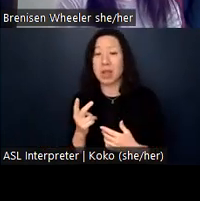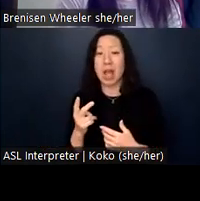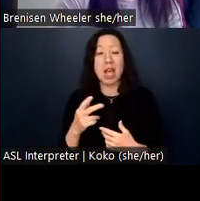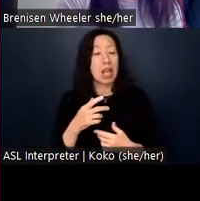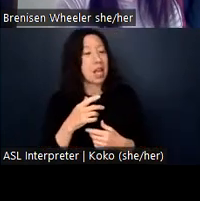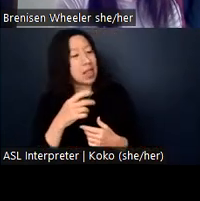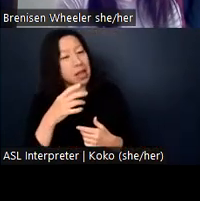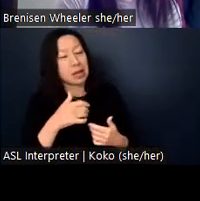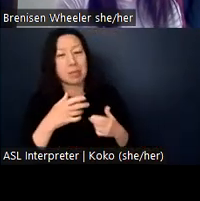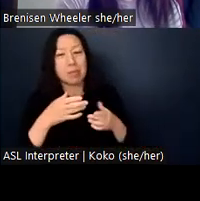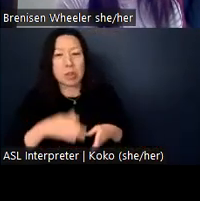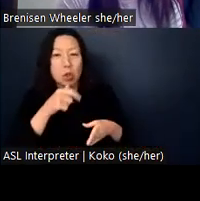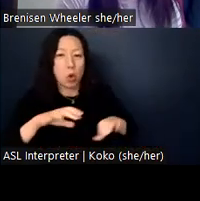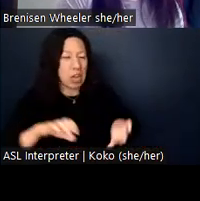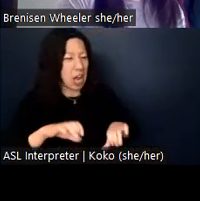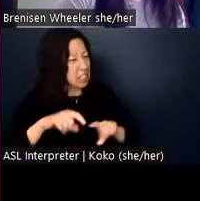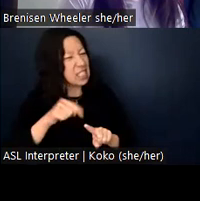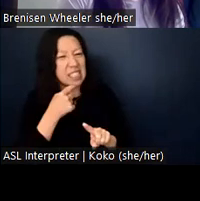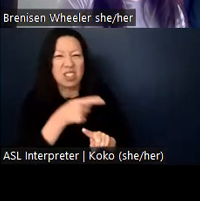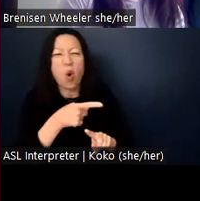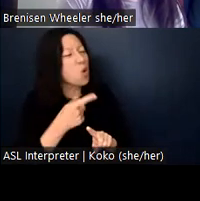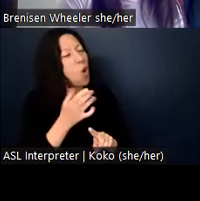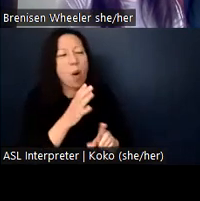12:25:54 Off, and just kind of being controlling about who they can and can't spend their time